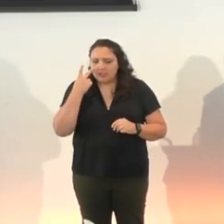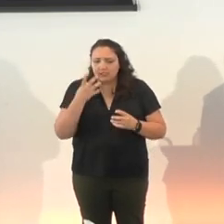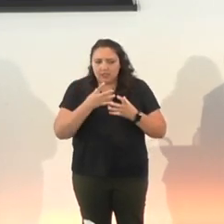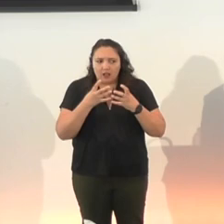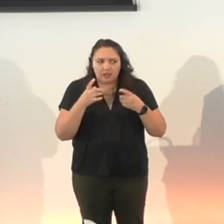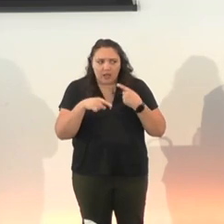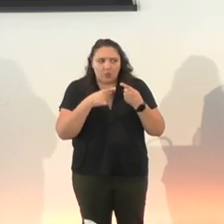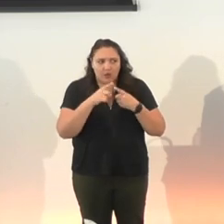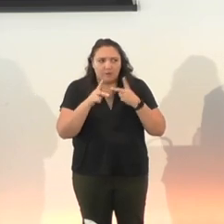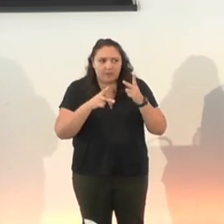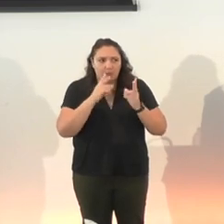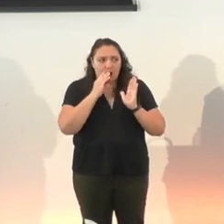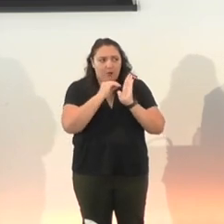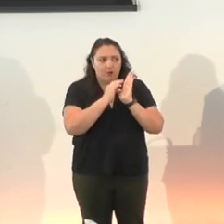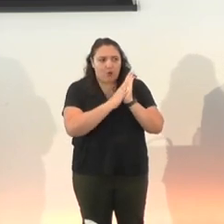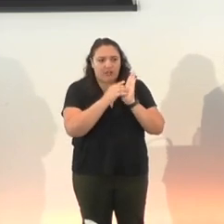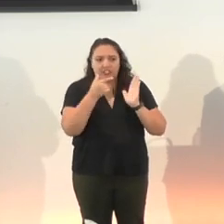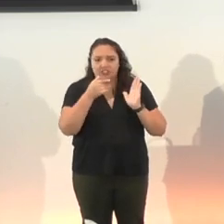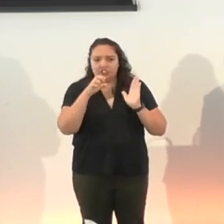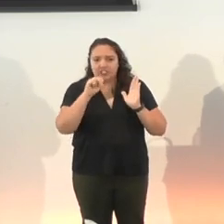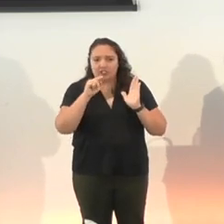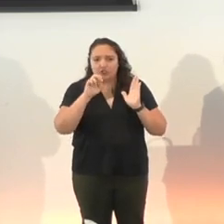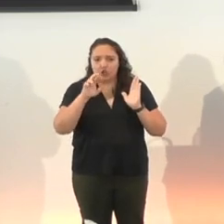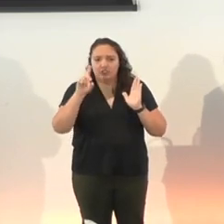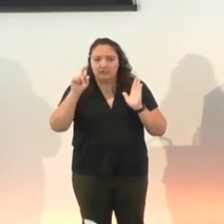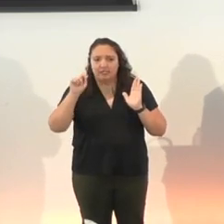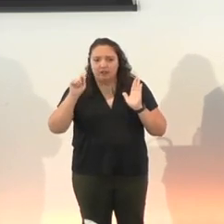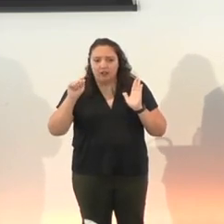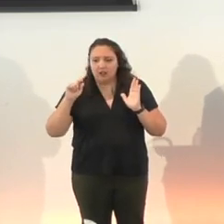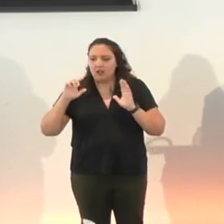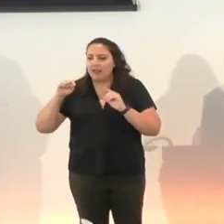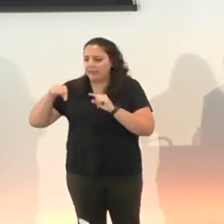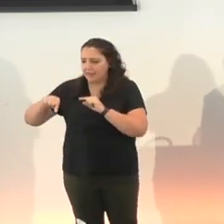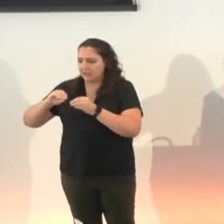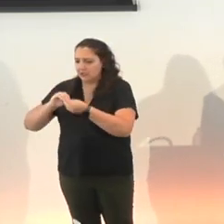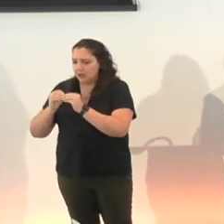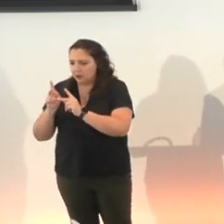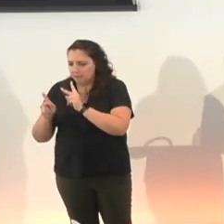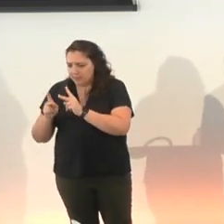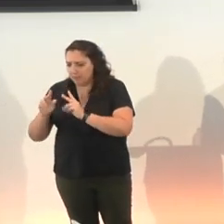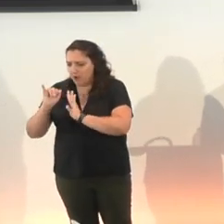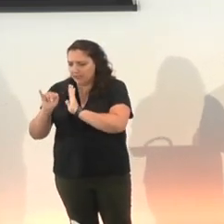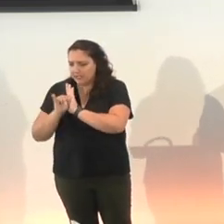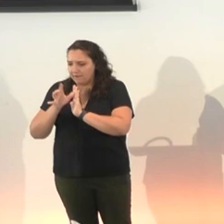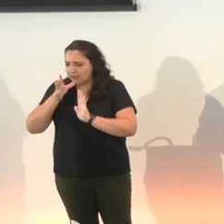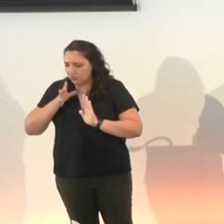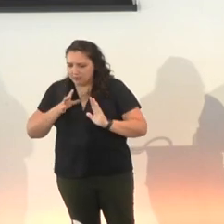reporting gender data and saying this people -- this many identified as women, this many as men,